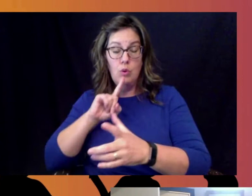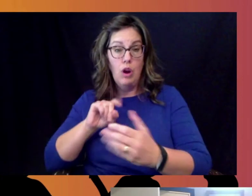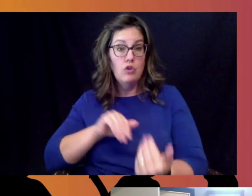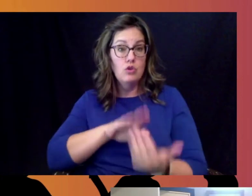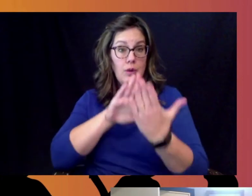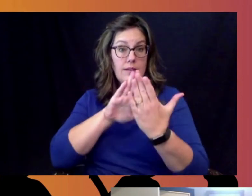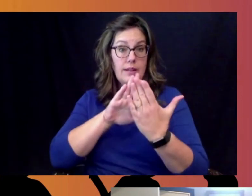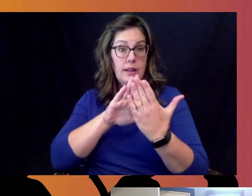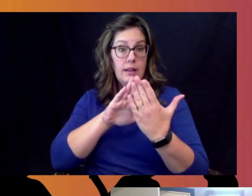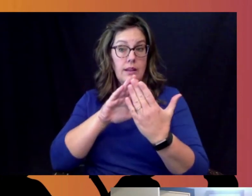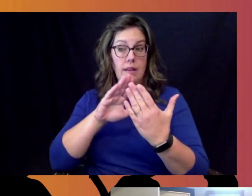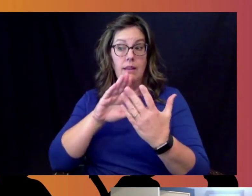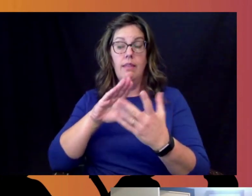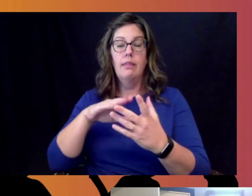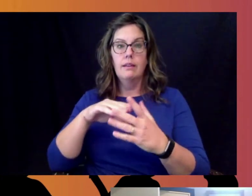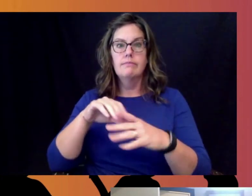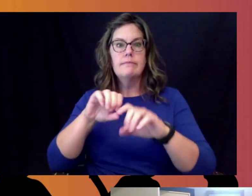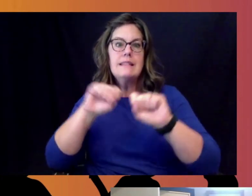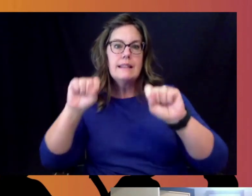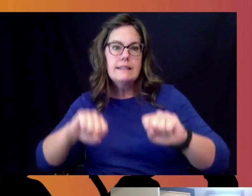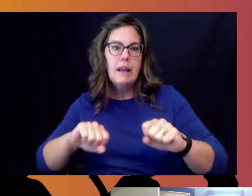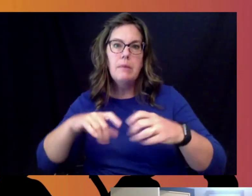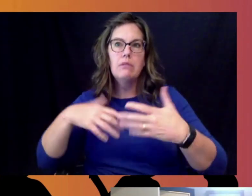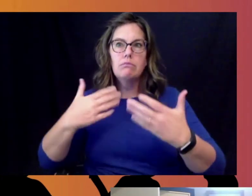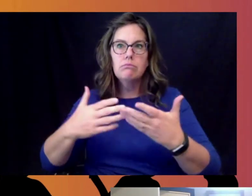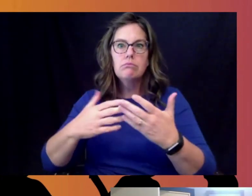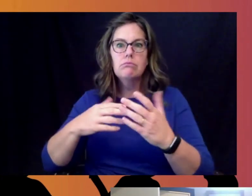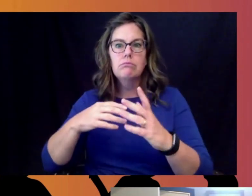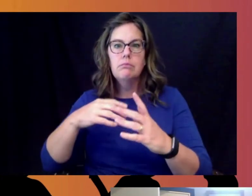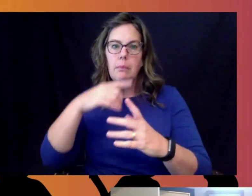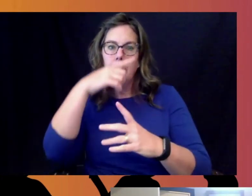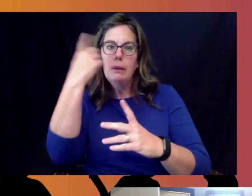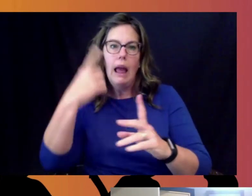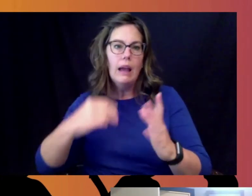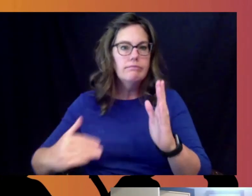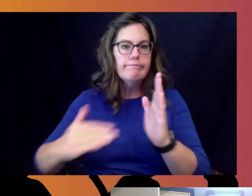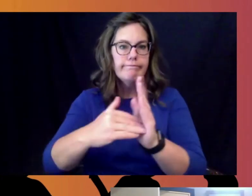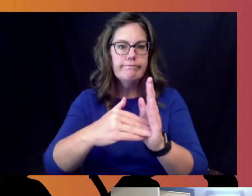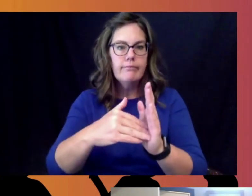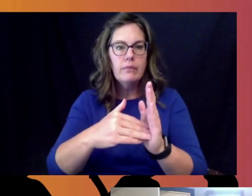are also inflicting harm on some of their members so just like in larger society